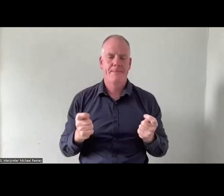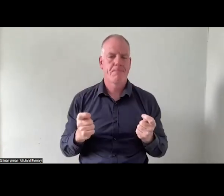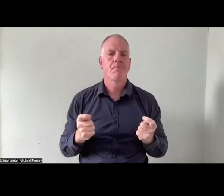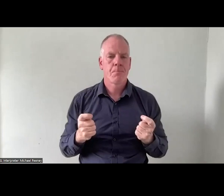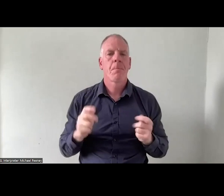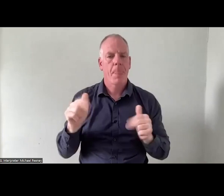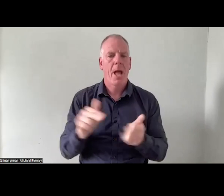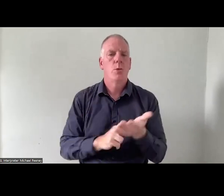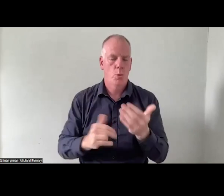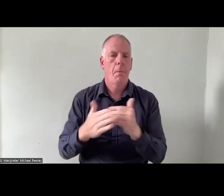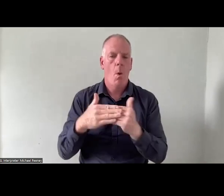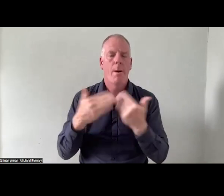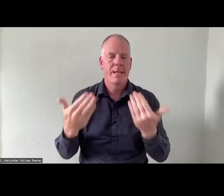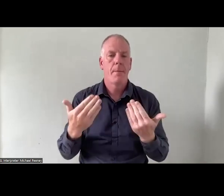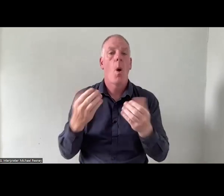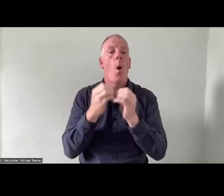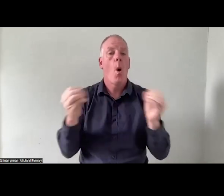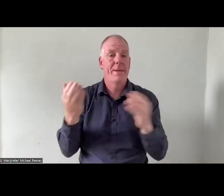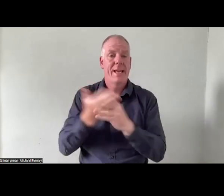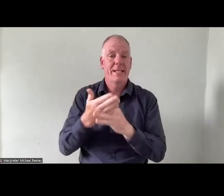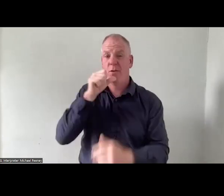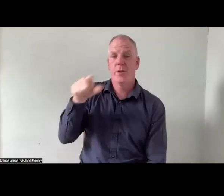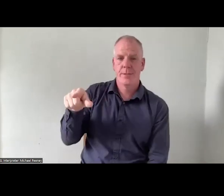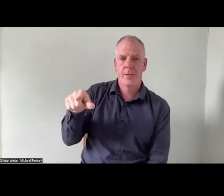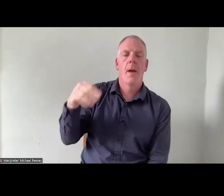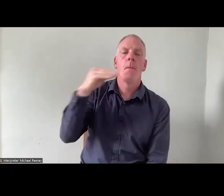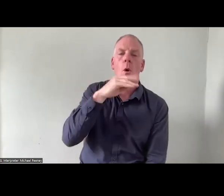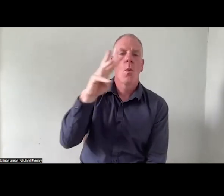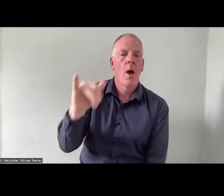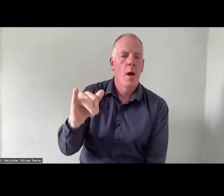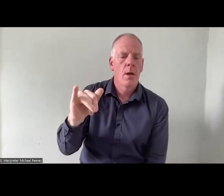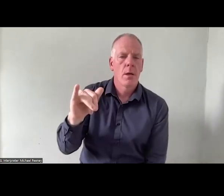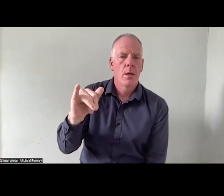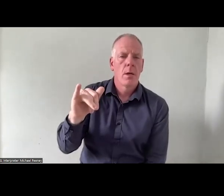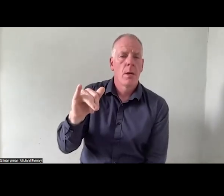But open access is important because you can sit anywhere in the theatre